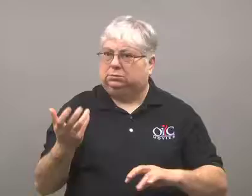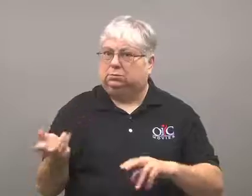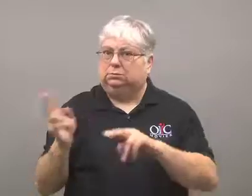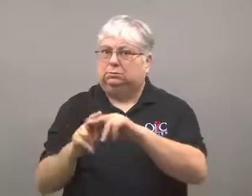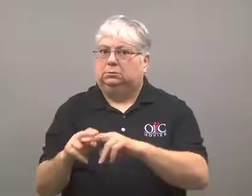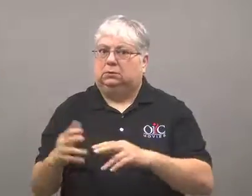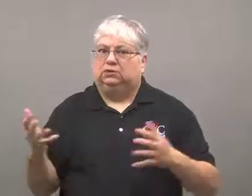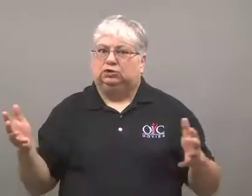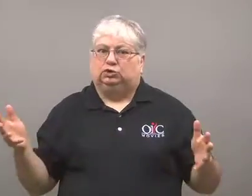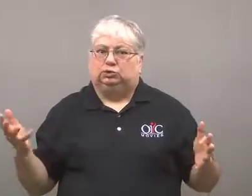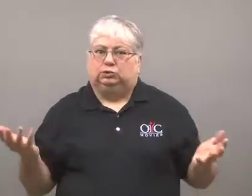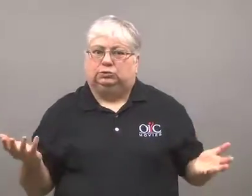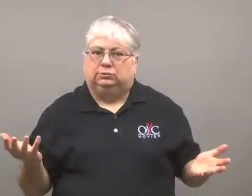Now that has changed, and numbers are going back up.